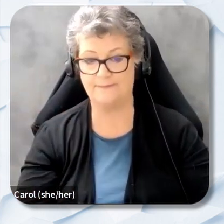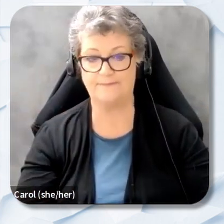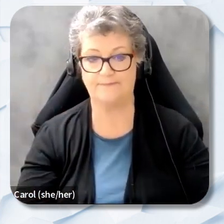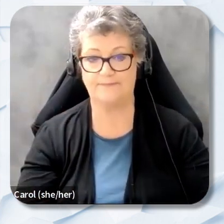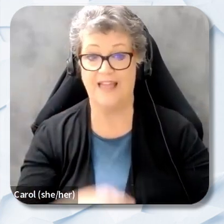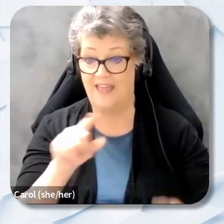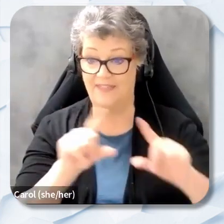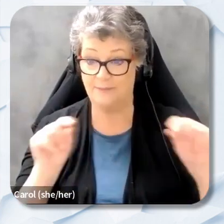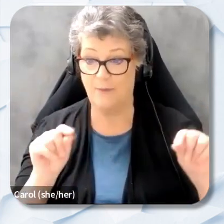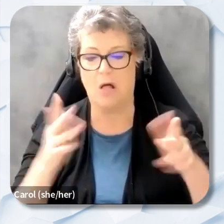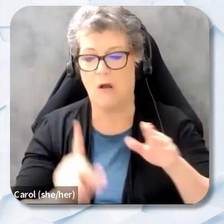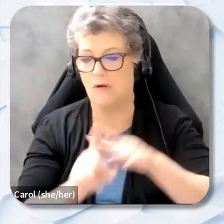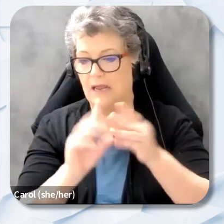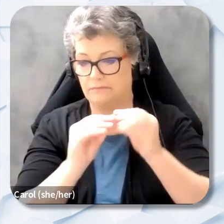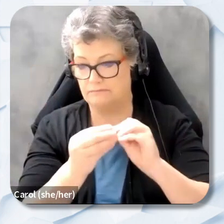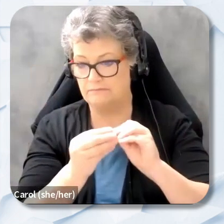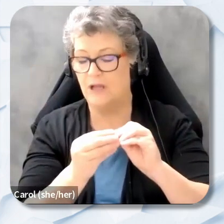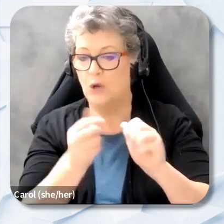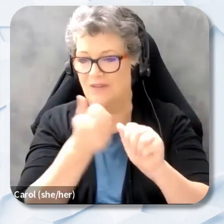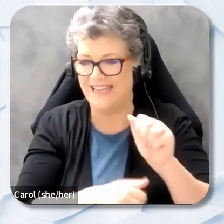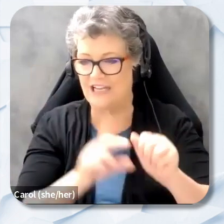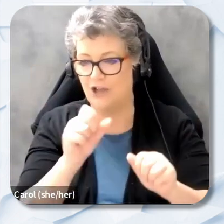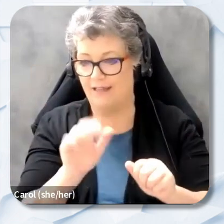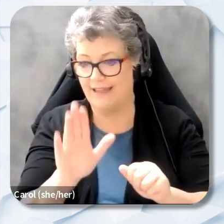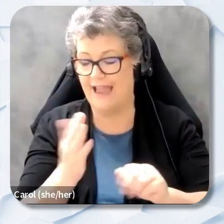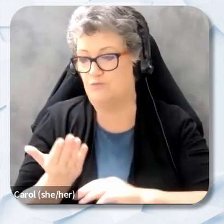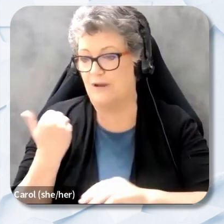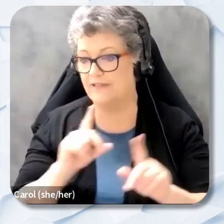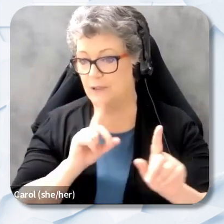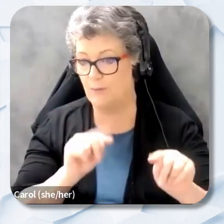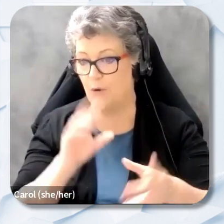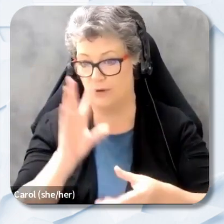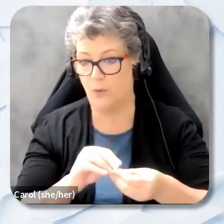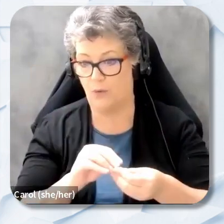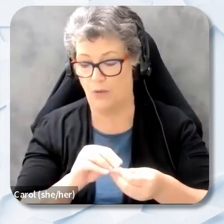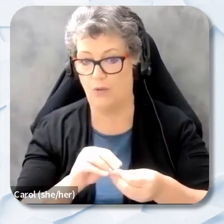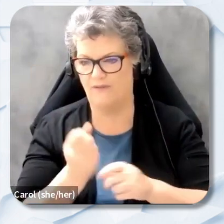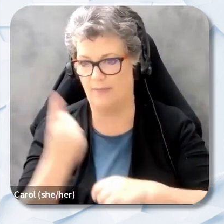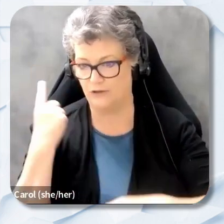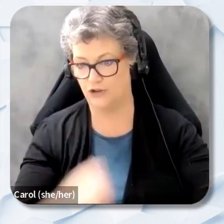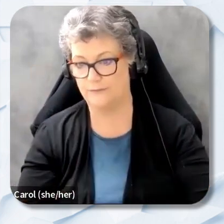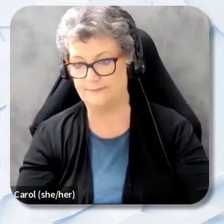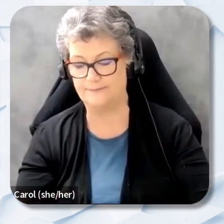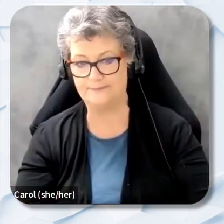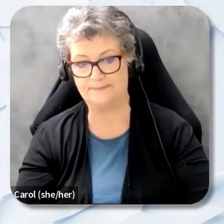This box will be prepopulated with each LEAs previously reported total from last year's reporting.